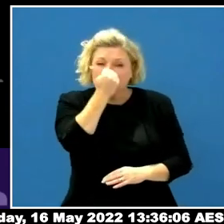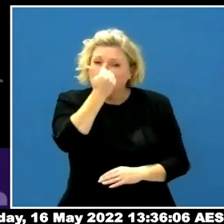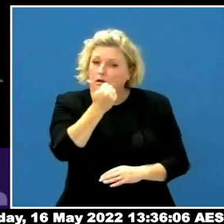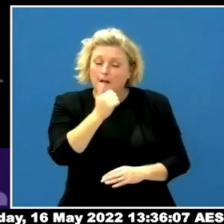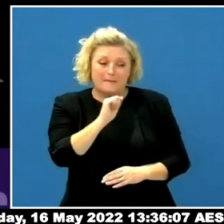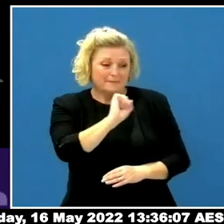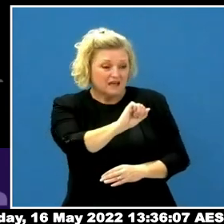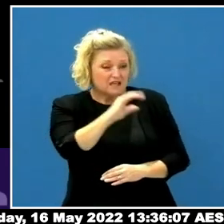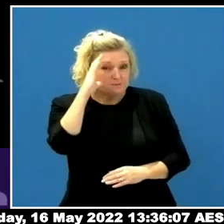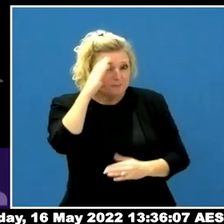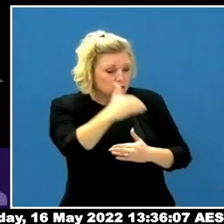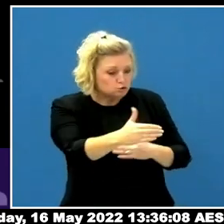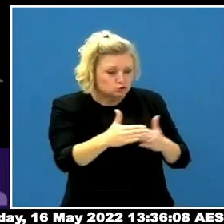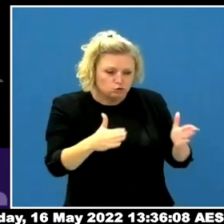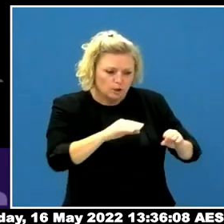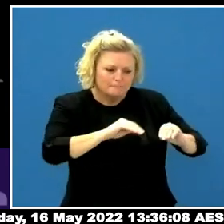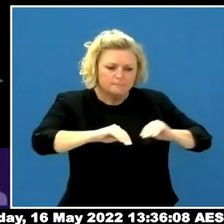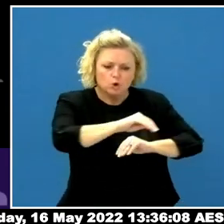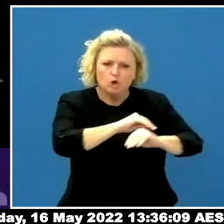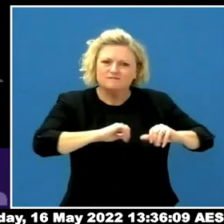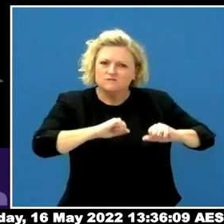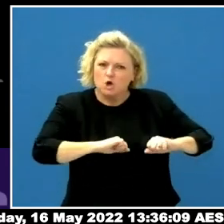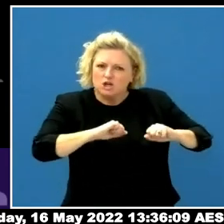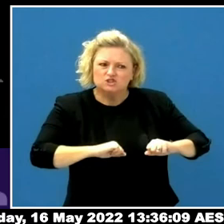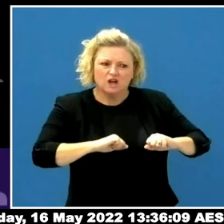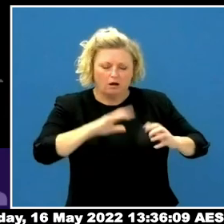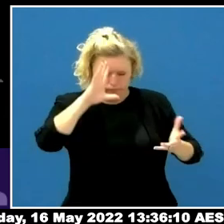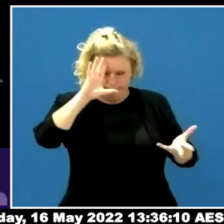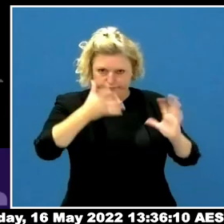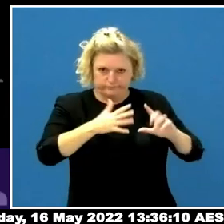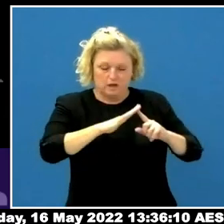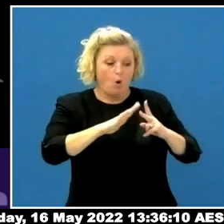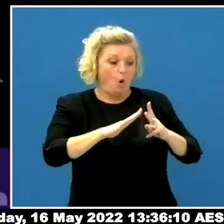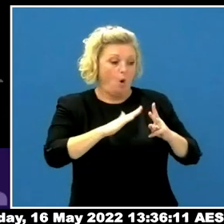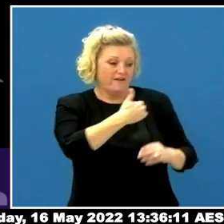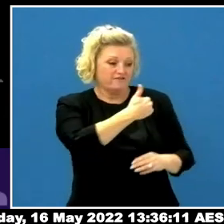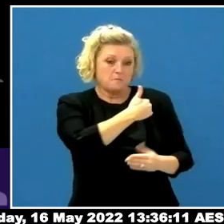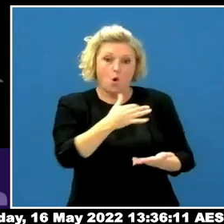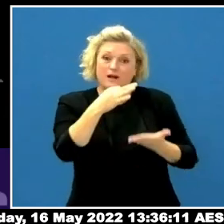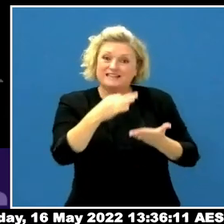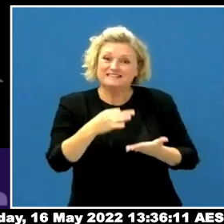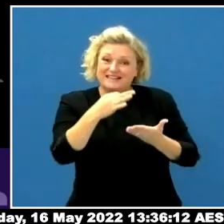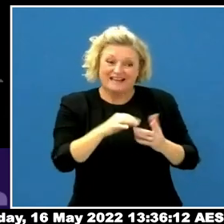that morning tea is at 11 o'clock and it's like 10 past 11, it's like the frustration